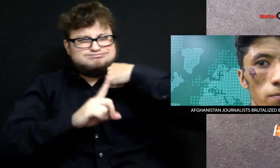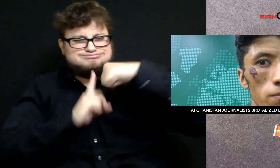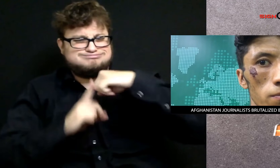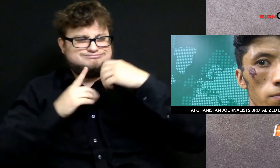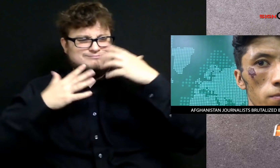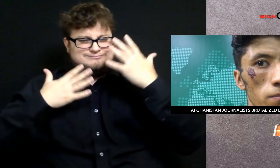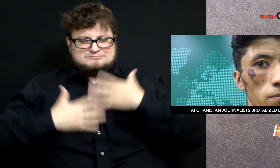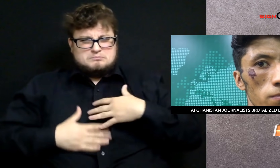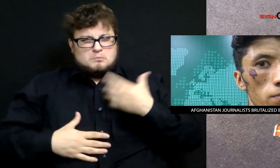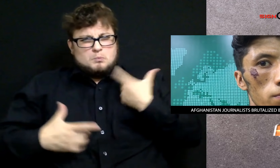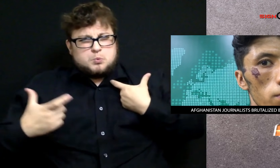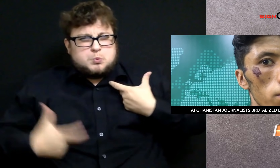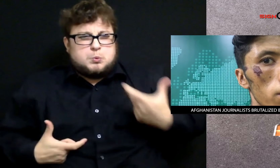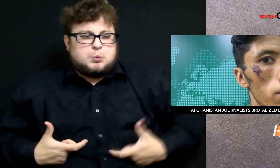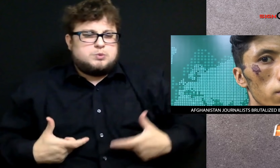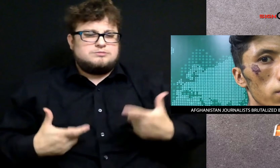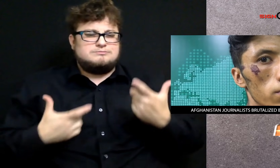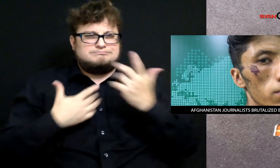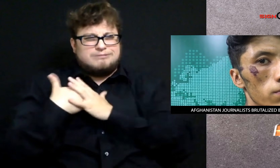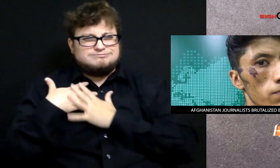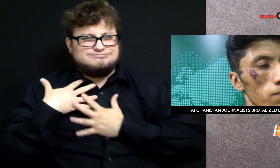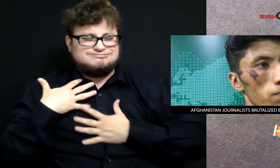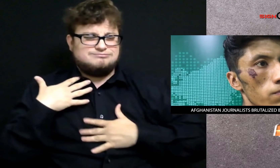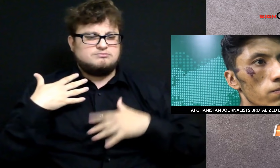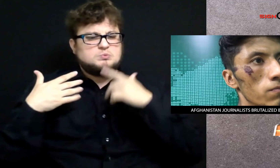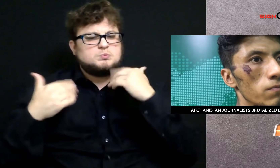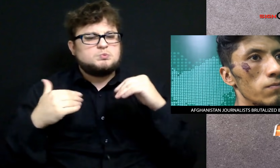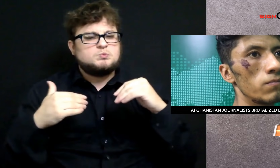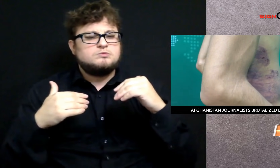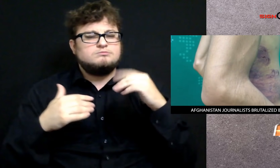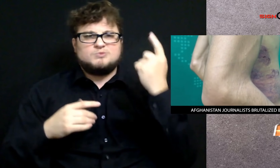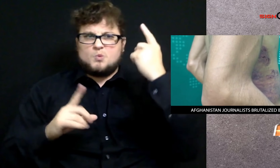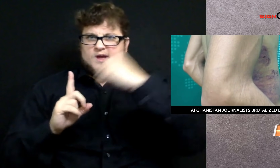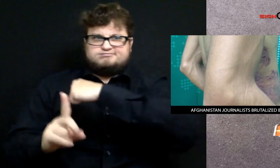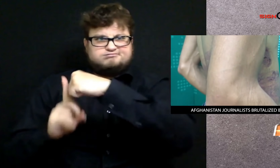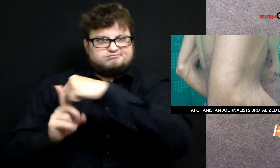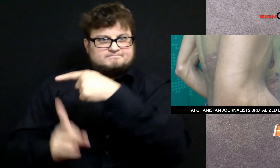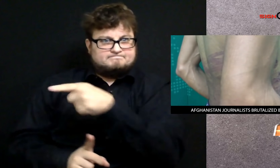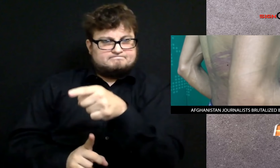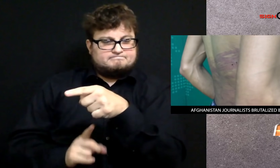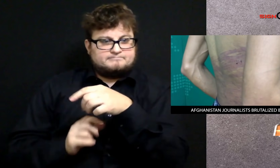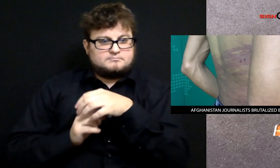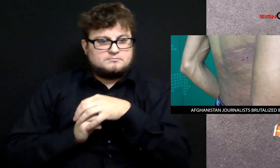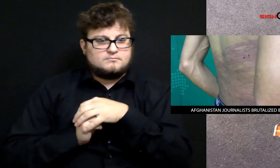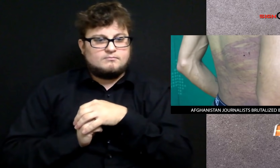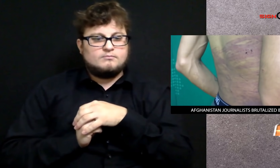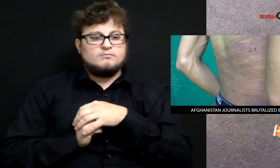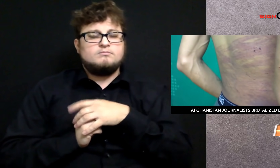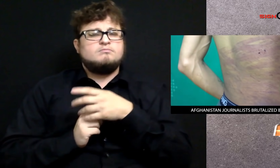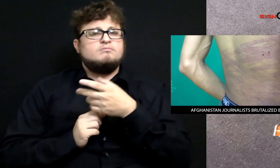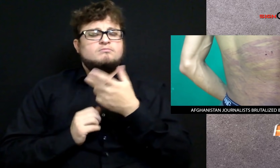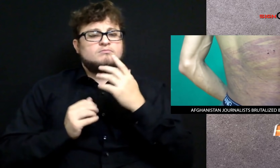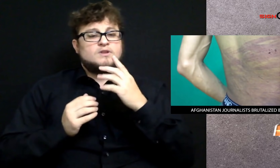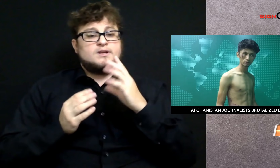two journalist in Afghanistan shared these images of their battered and bruised and bloodied